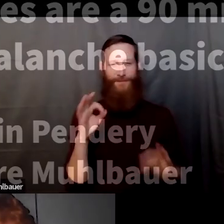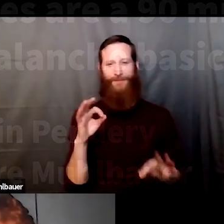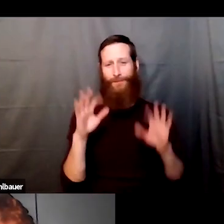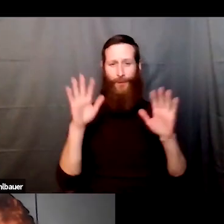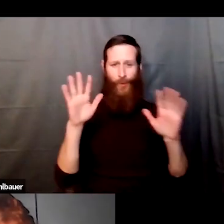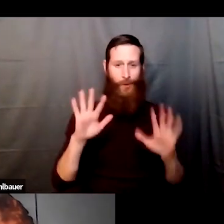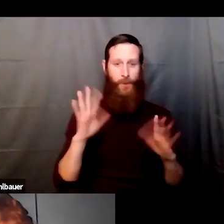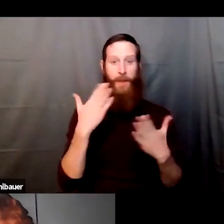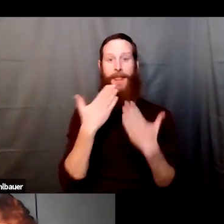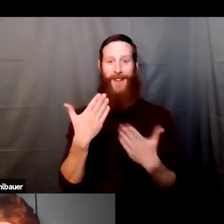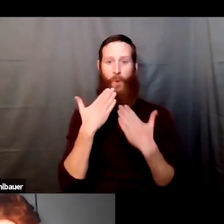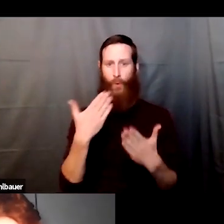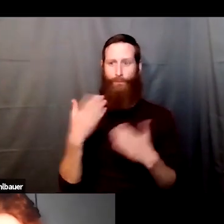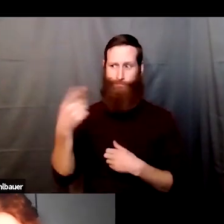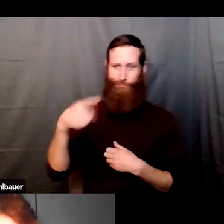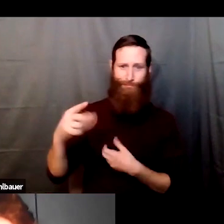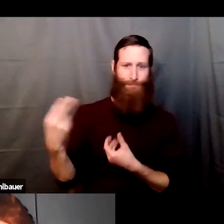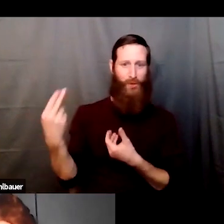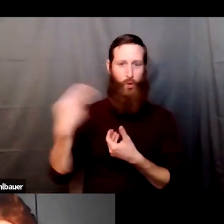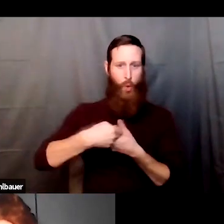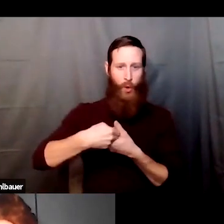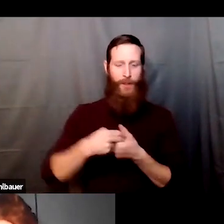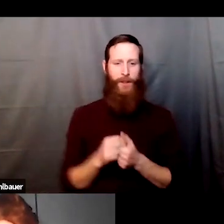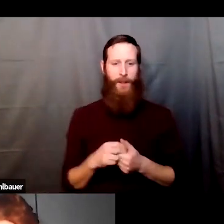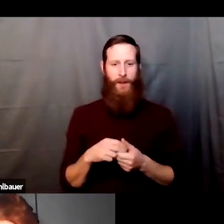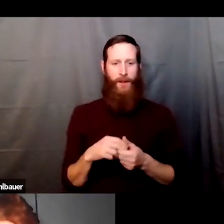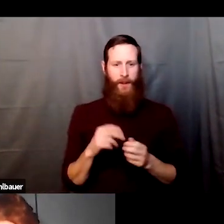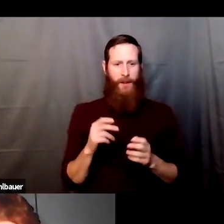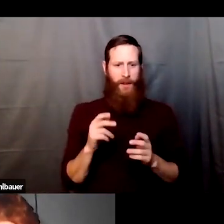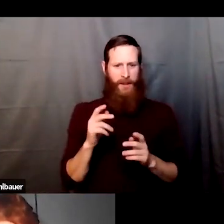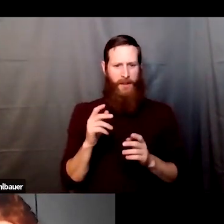Hello, welcome everybody.